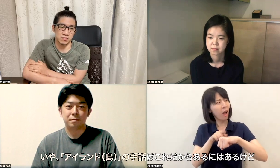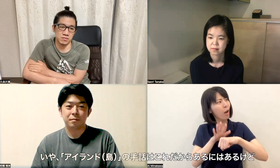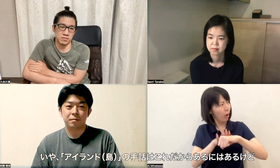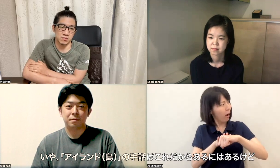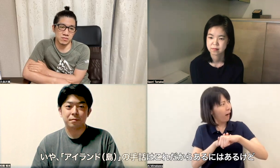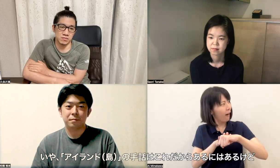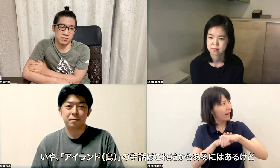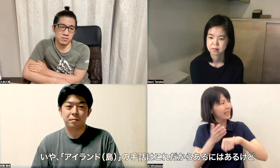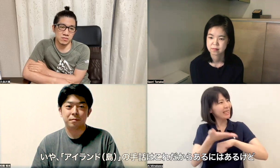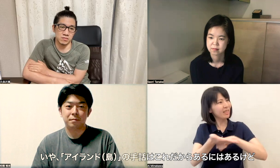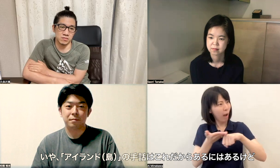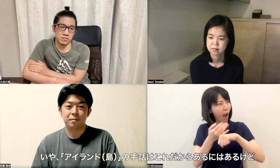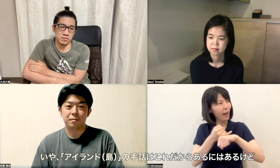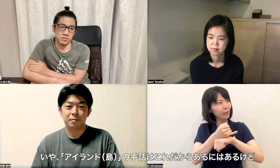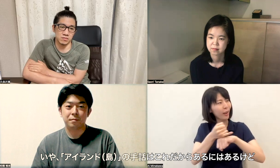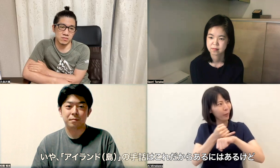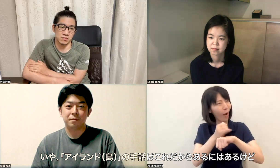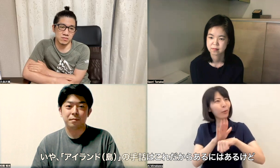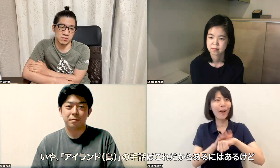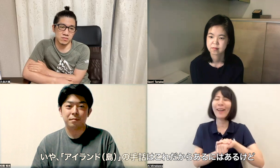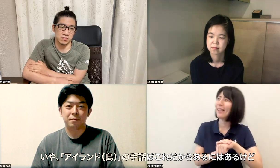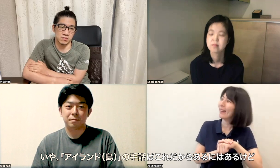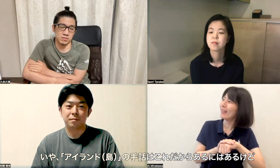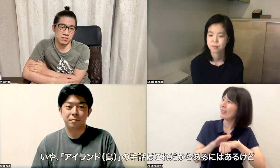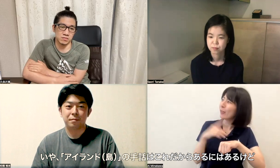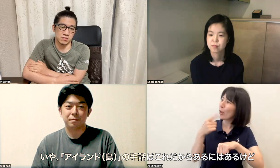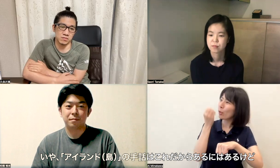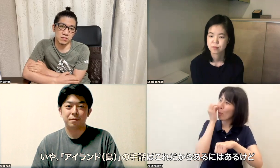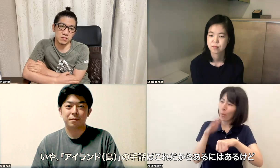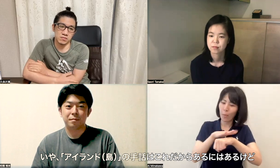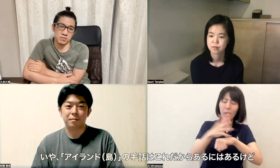the left part one exist for “island” but,